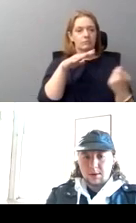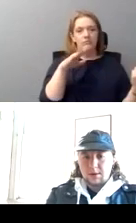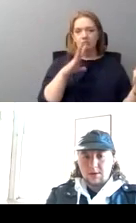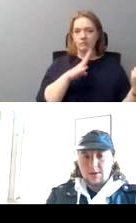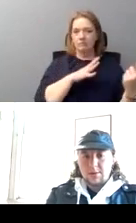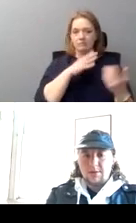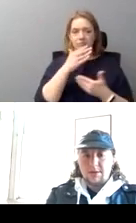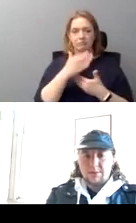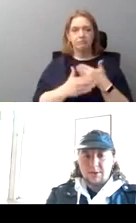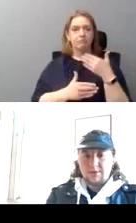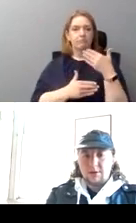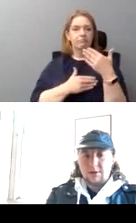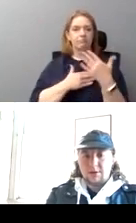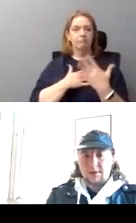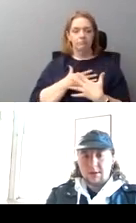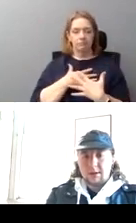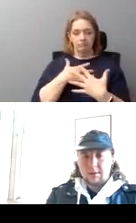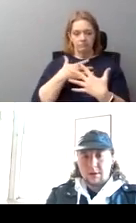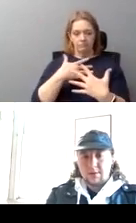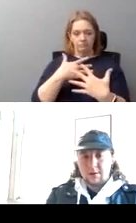Continue to breathe deeply and focus on the ceiling in front of you.